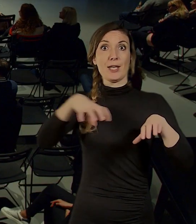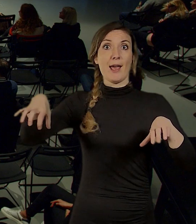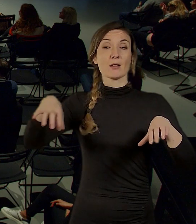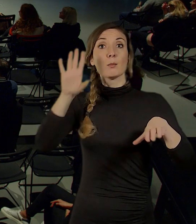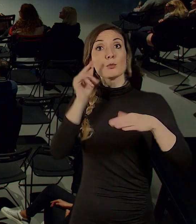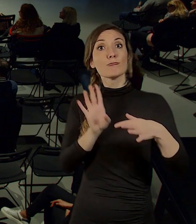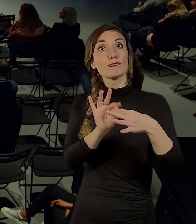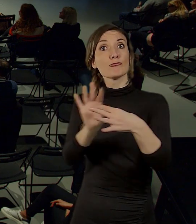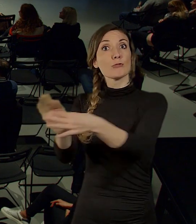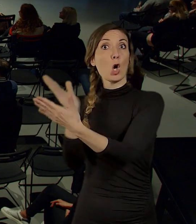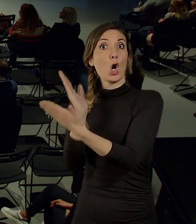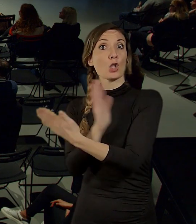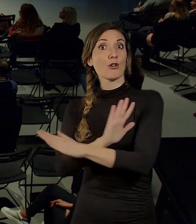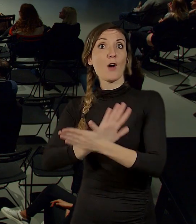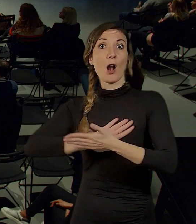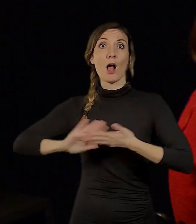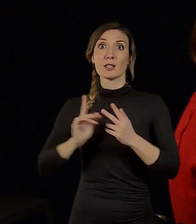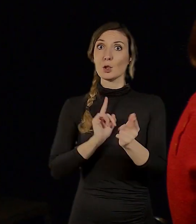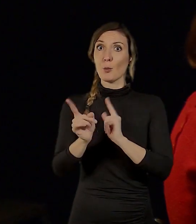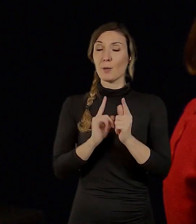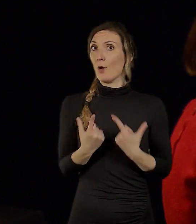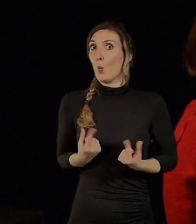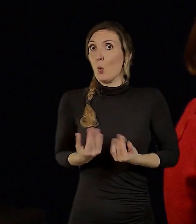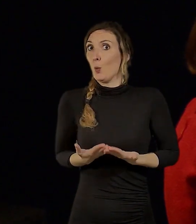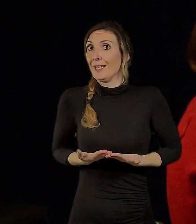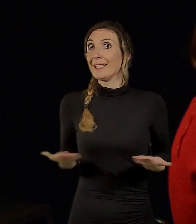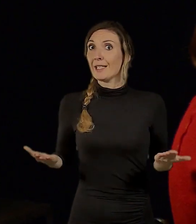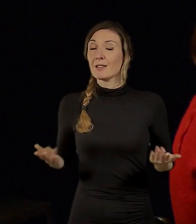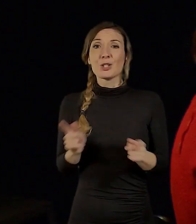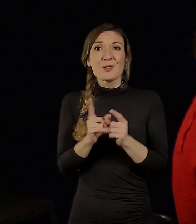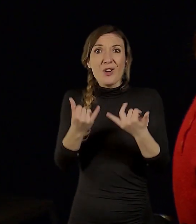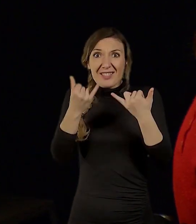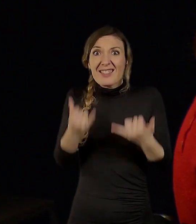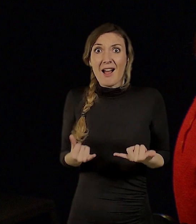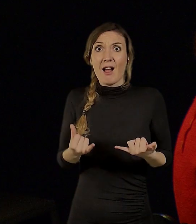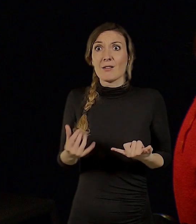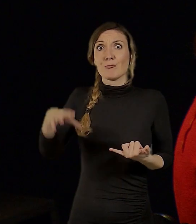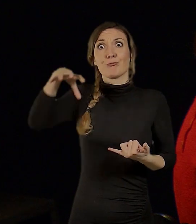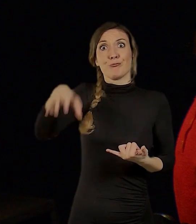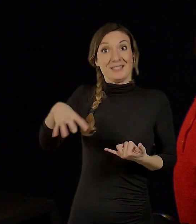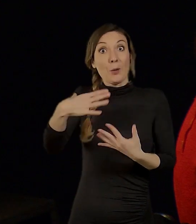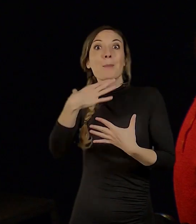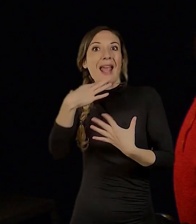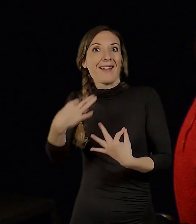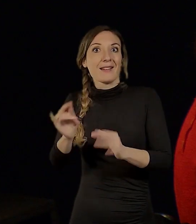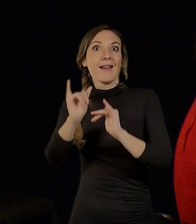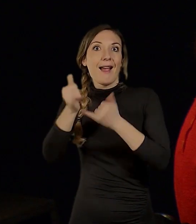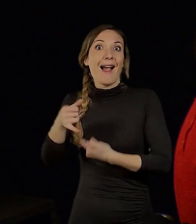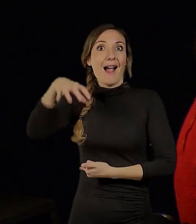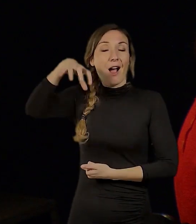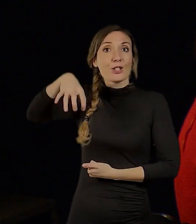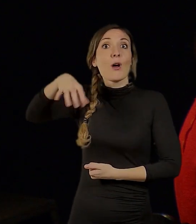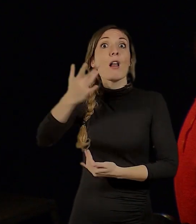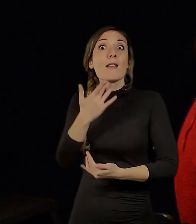not without some urban planning solution for the entire square of Prague 12. Thank you.